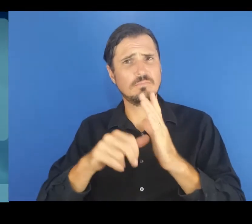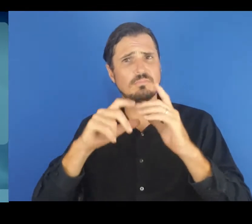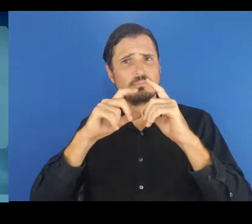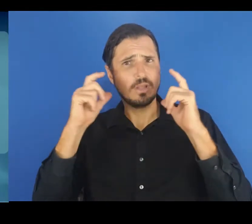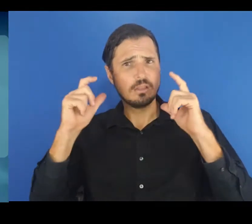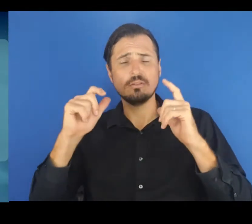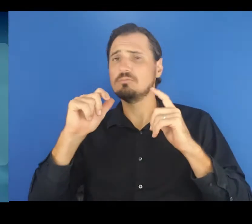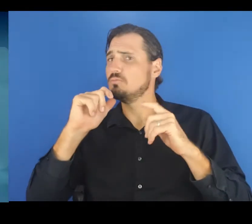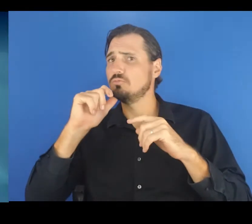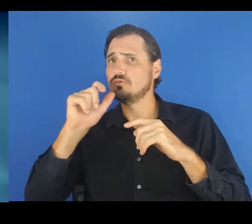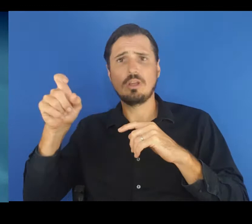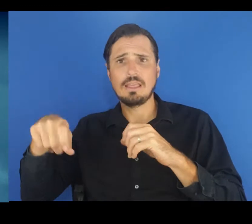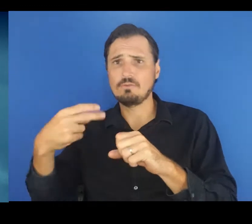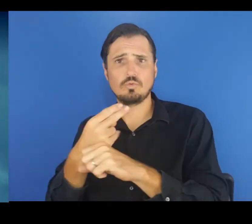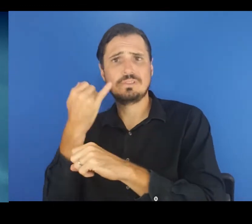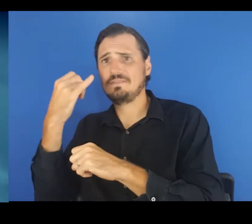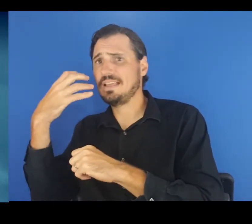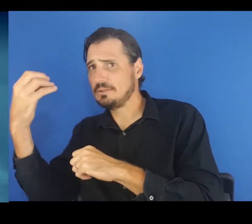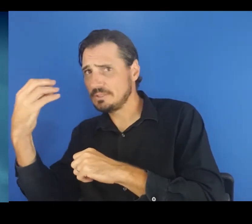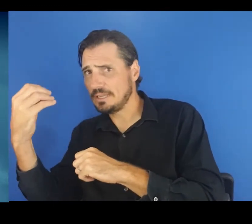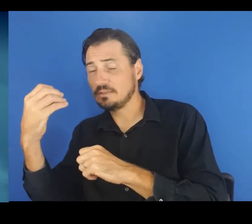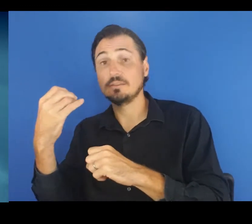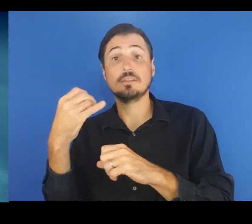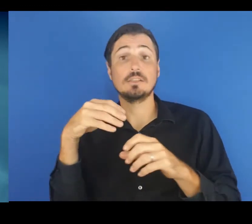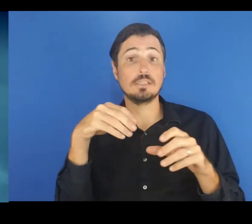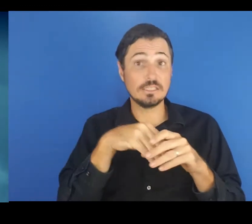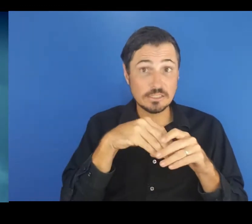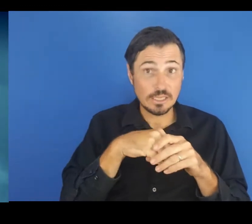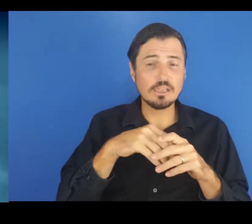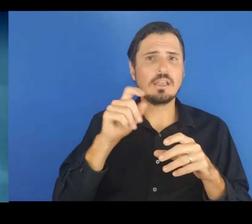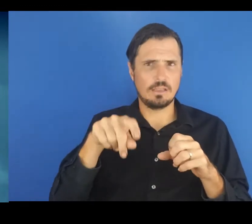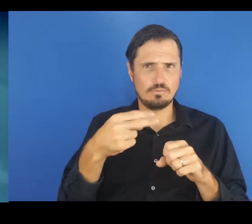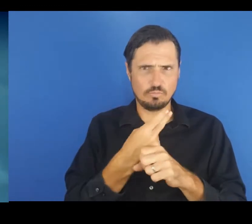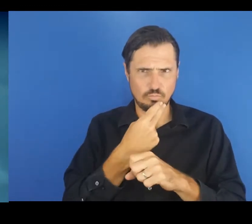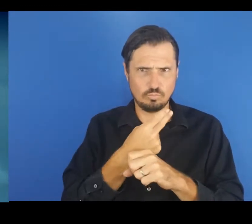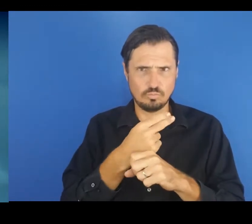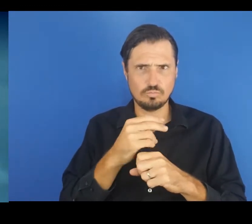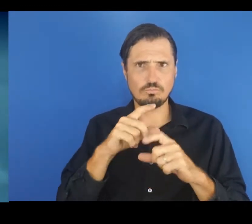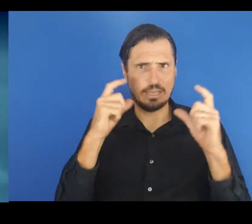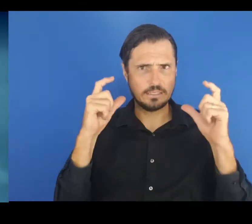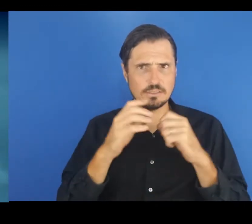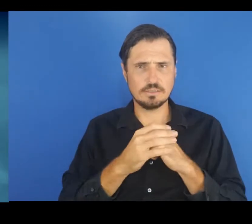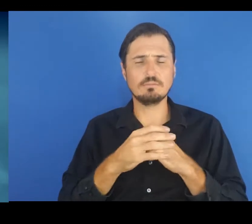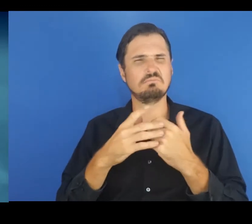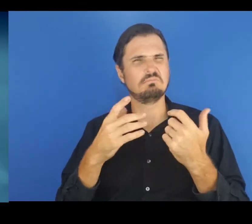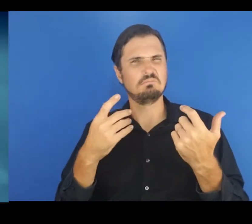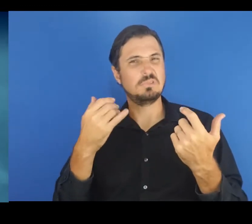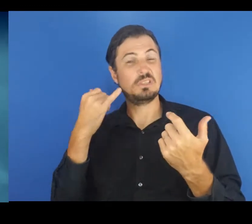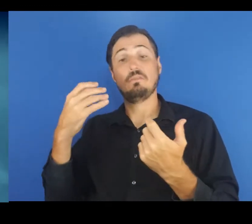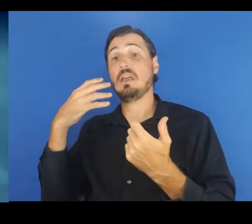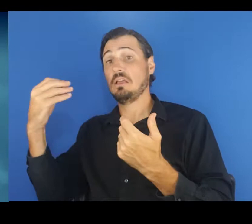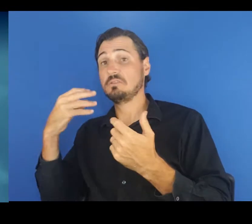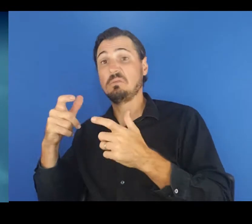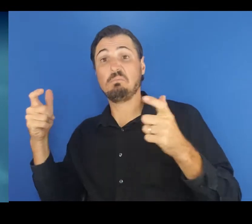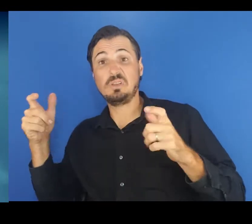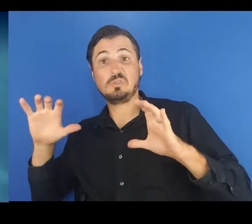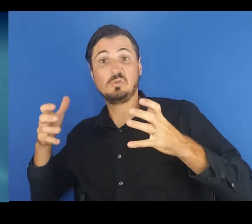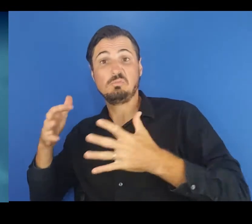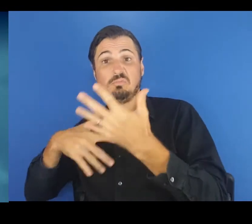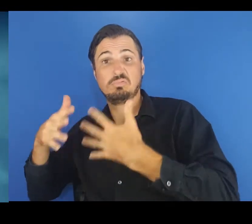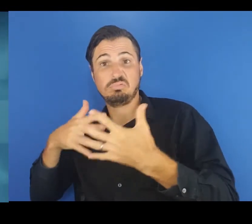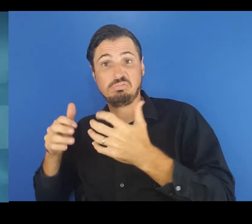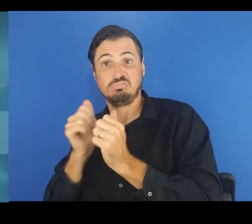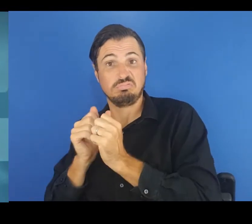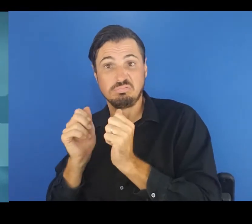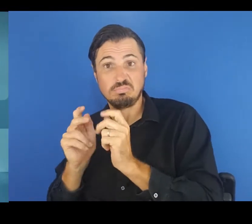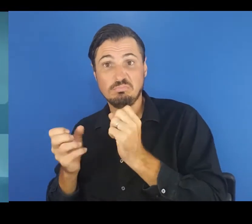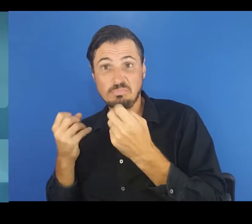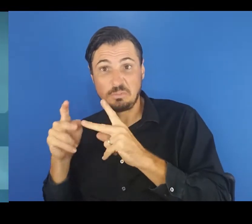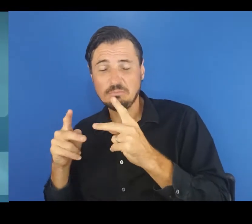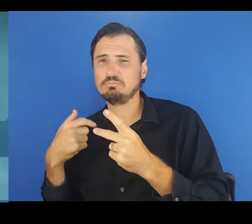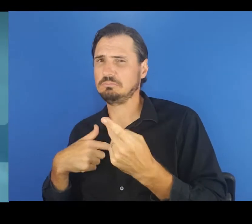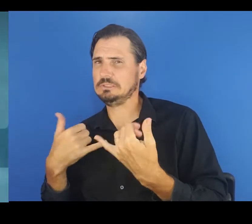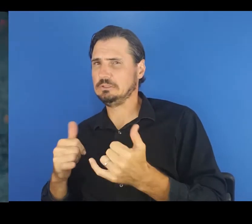Masks are no longer required outdoors, but they are still required indoors, and continue to be recommended for larger, crowded outdoor gatherings.